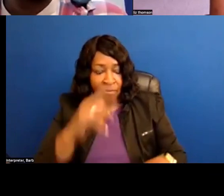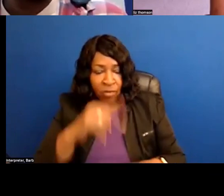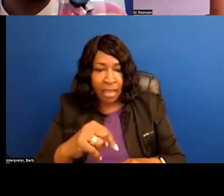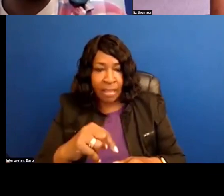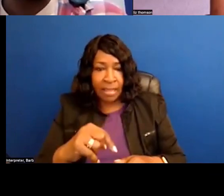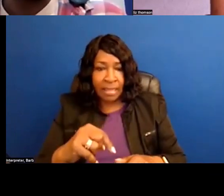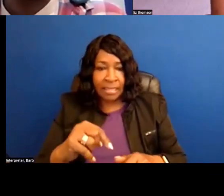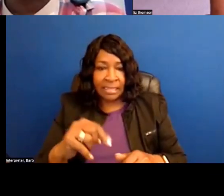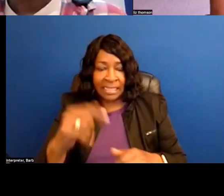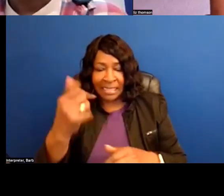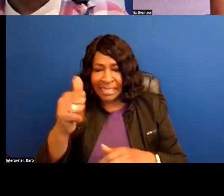So major props to Tina